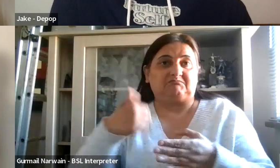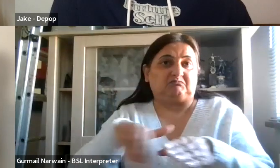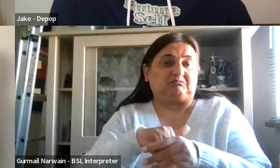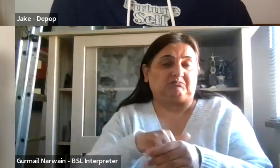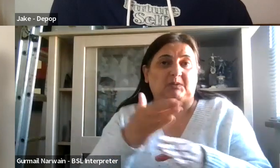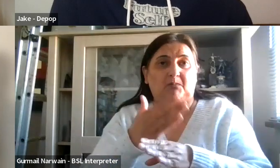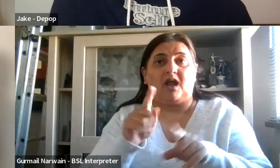Depop as our partners I